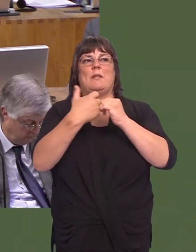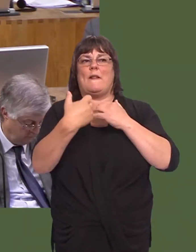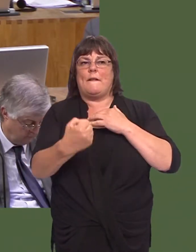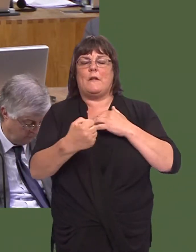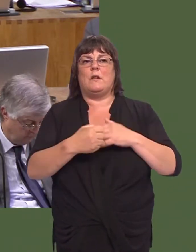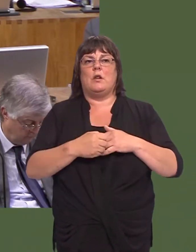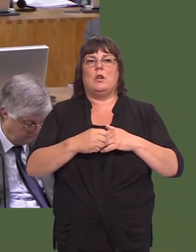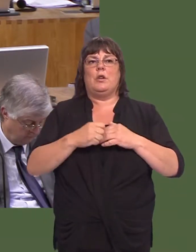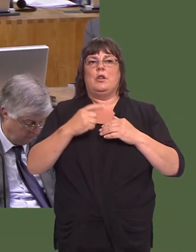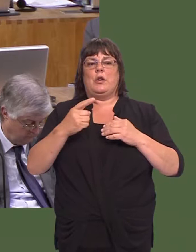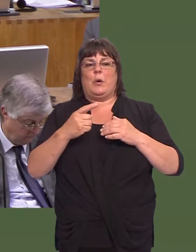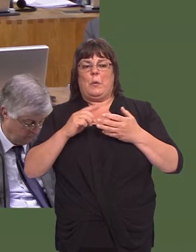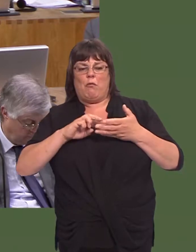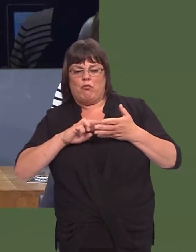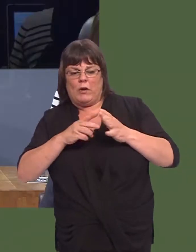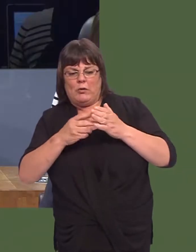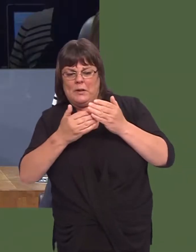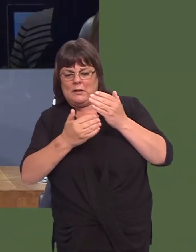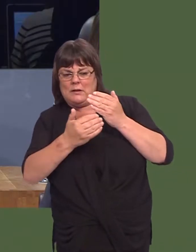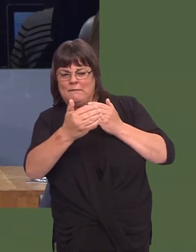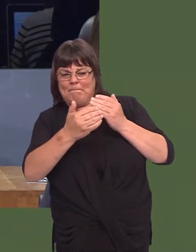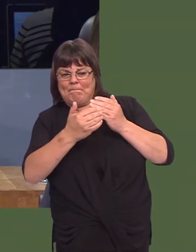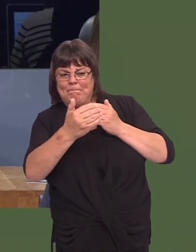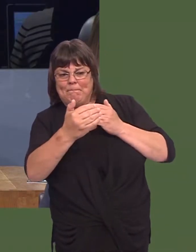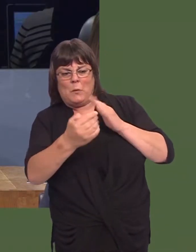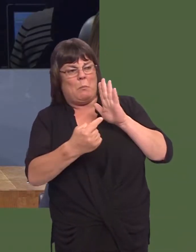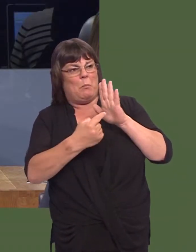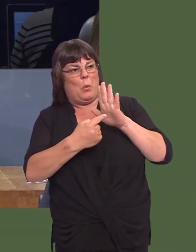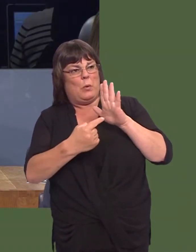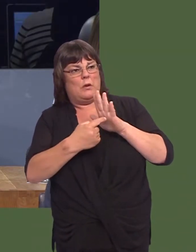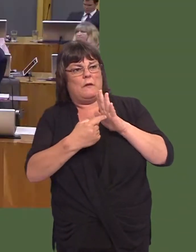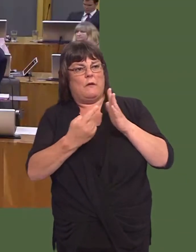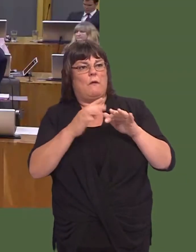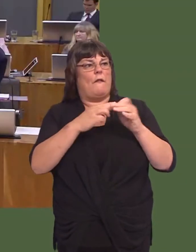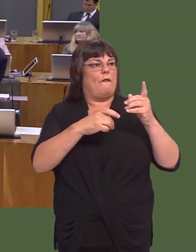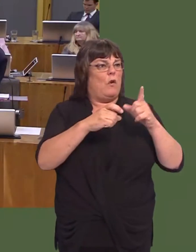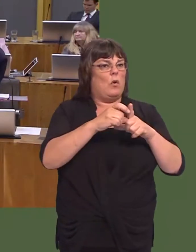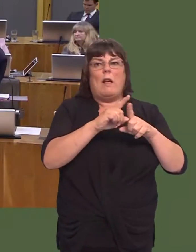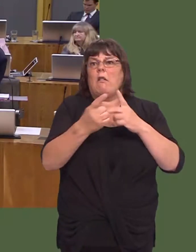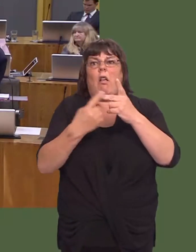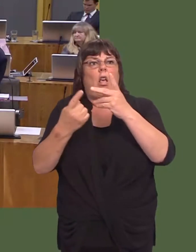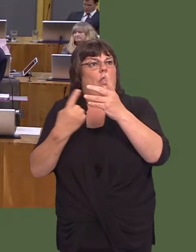the transitional arrangements will be crucial for Ford, as with other manufacturers.